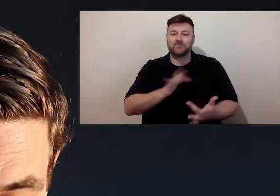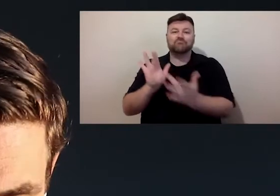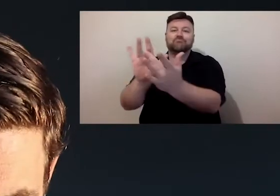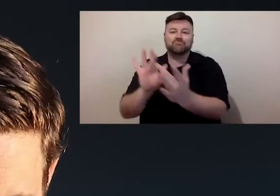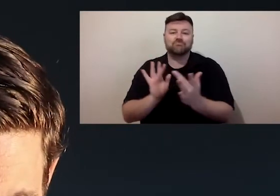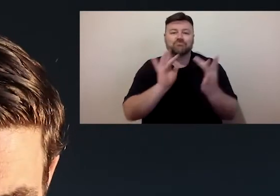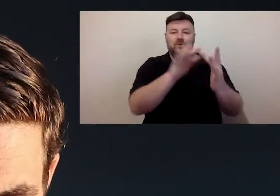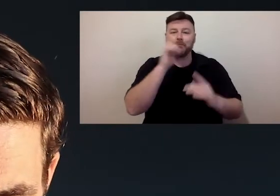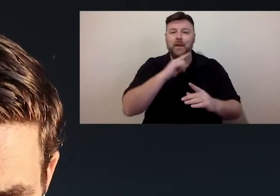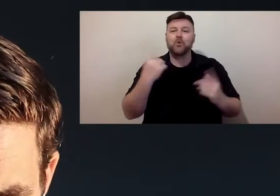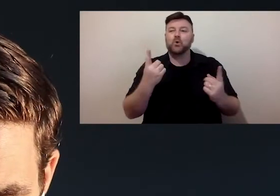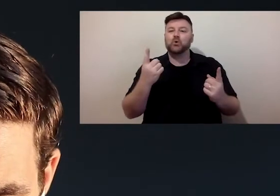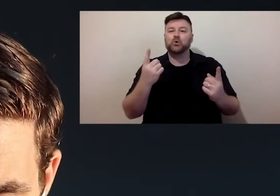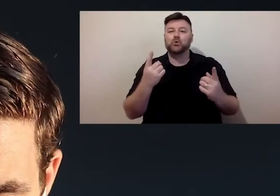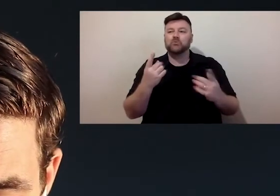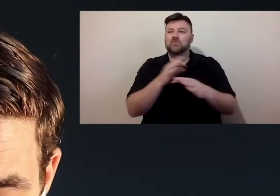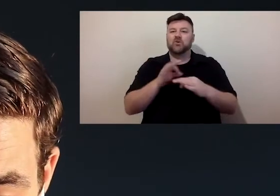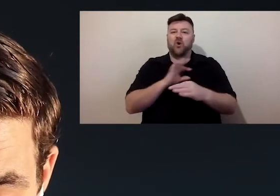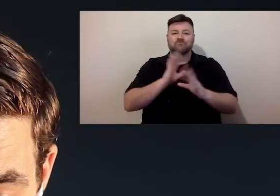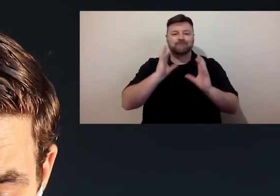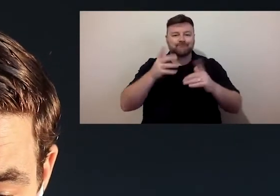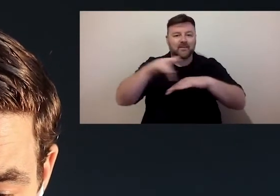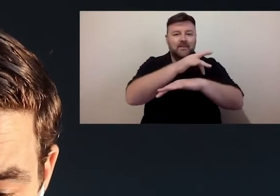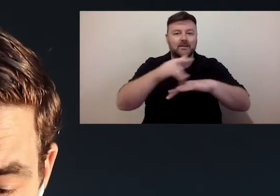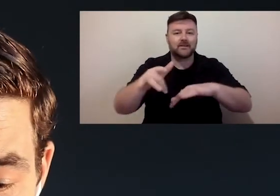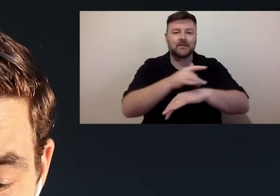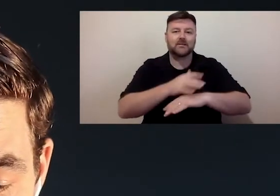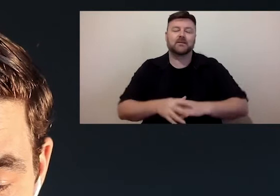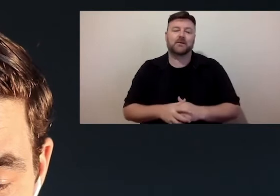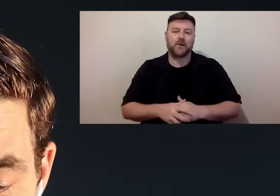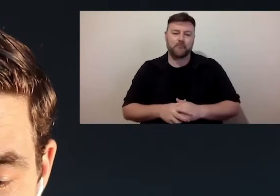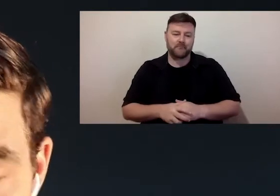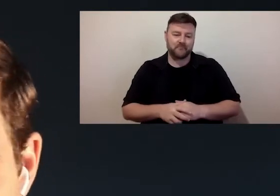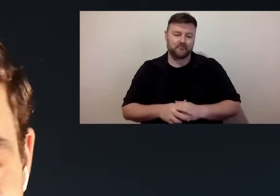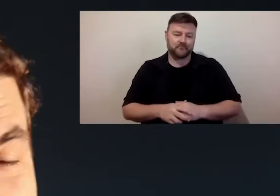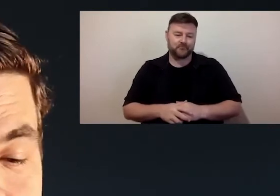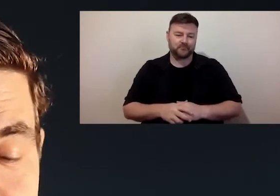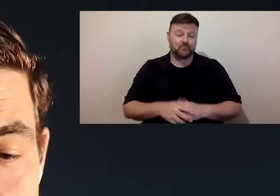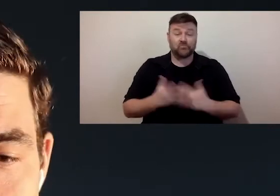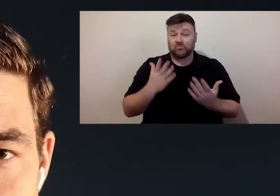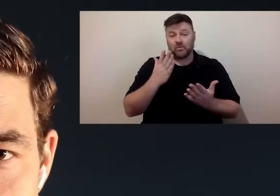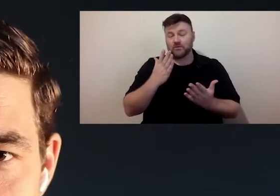any access issues of living in a big site. Very closely, I work with a